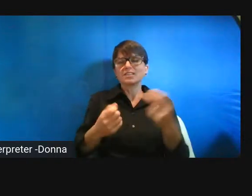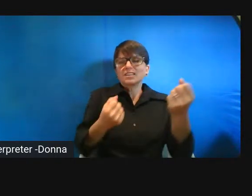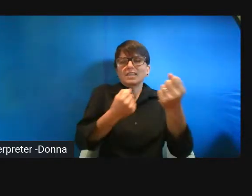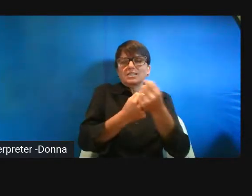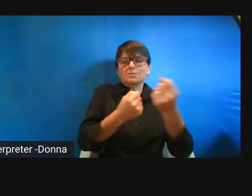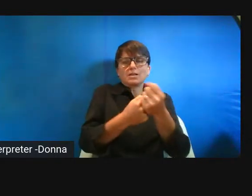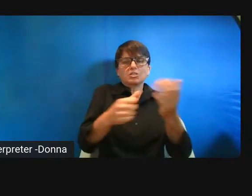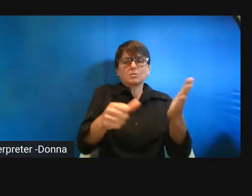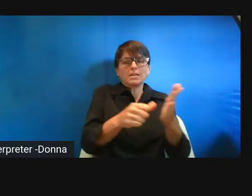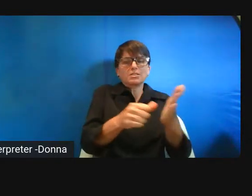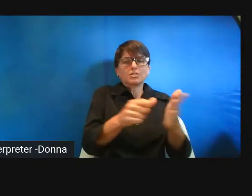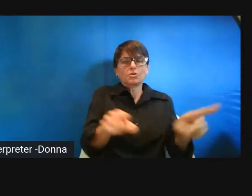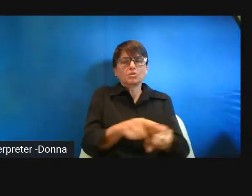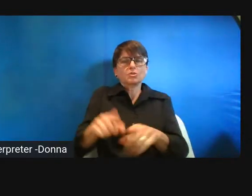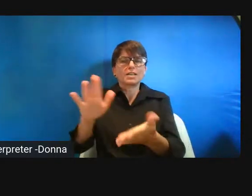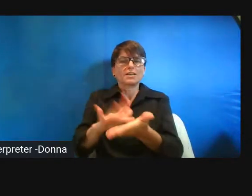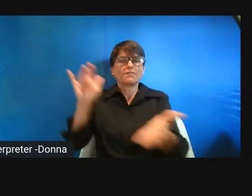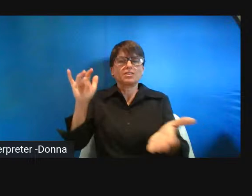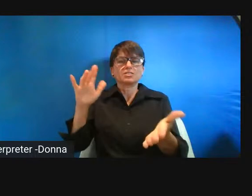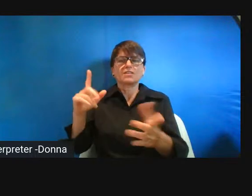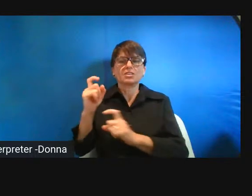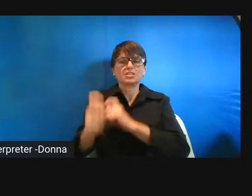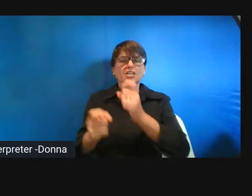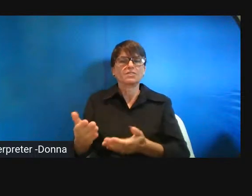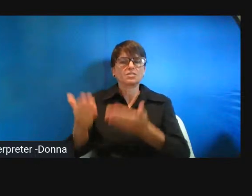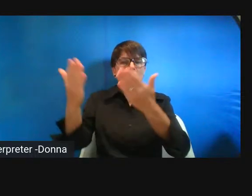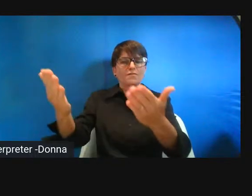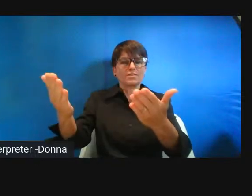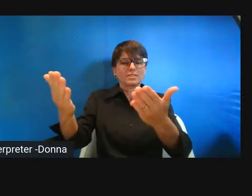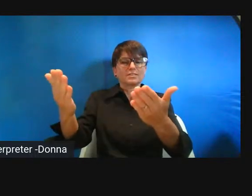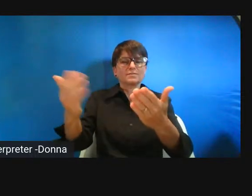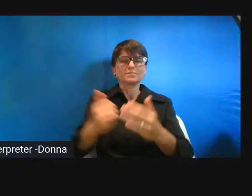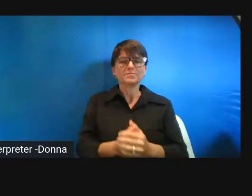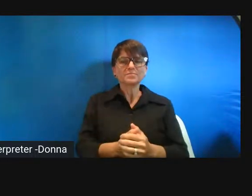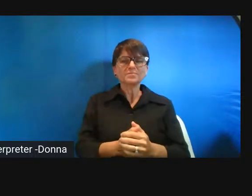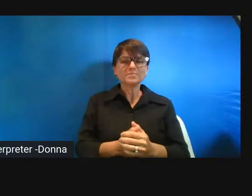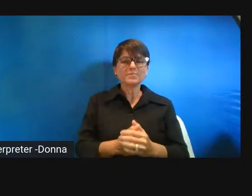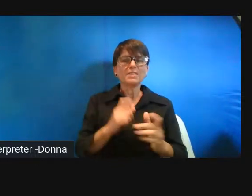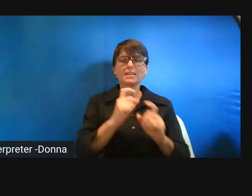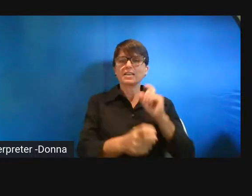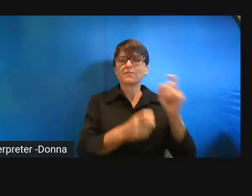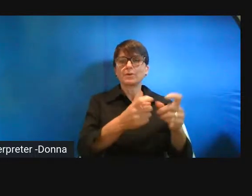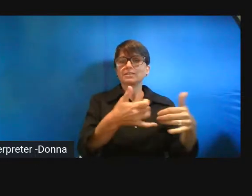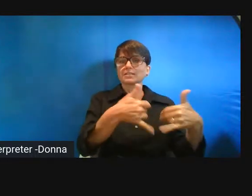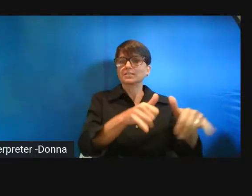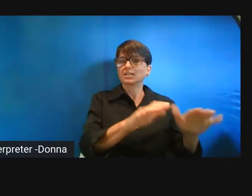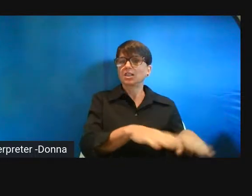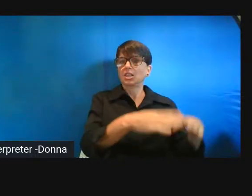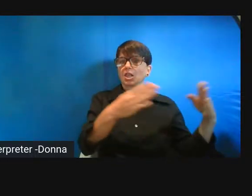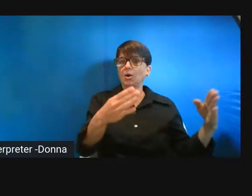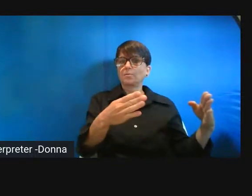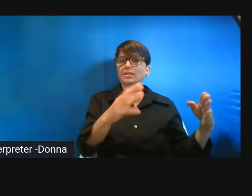and submit if you want to win some of our great sponsor giveaways today. Sooner is better.